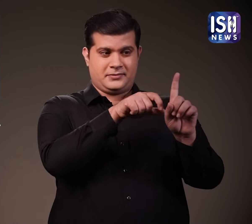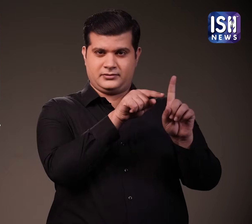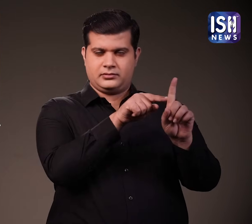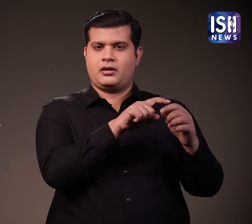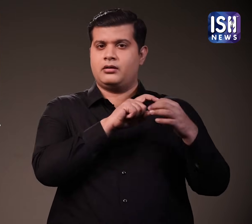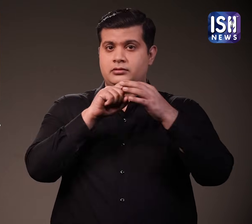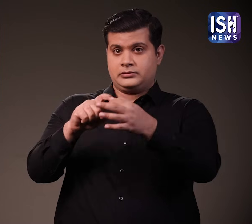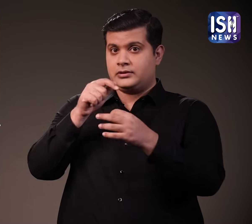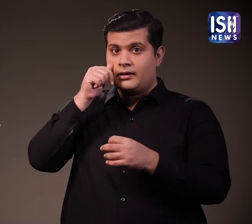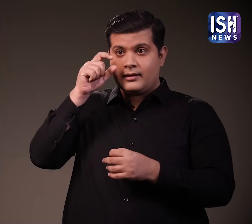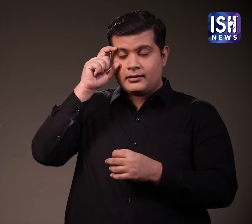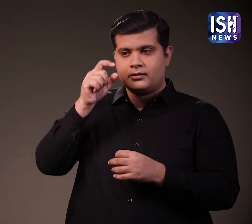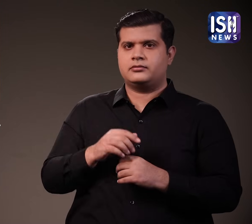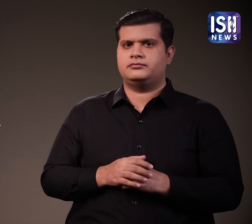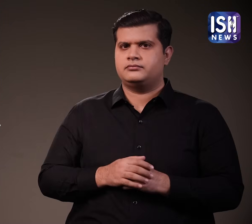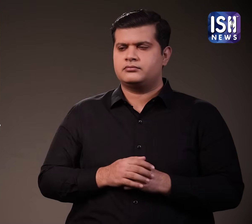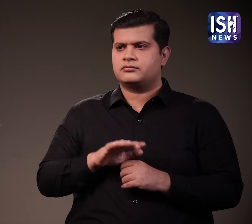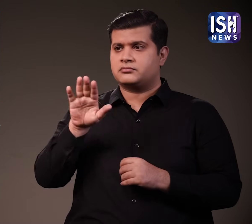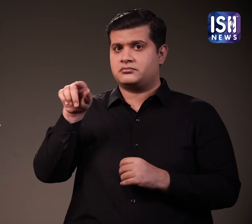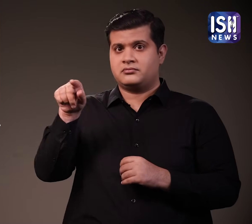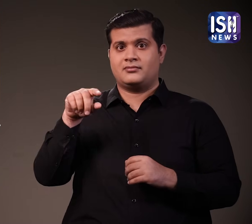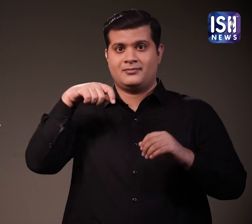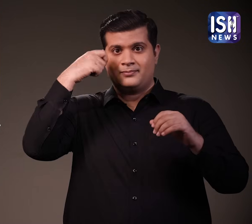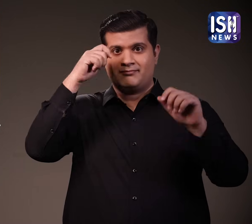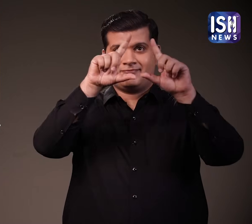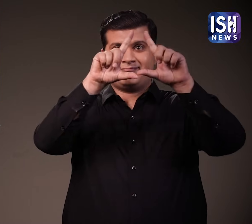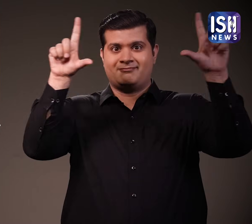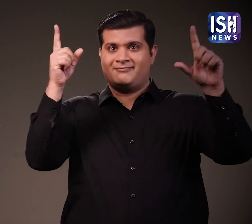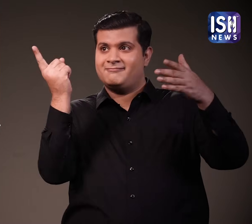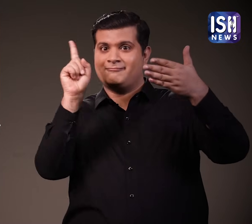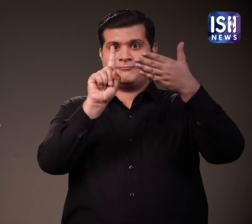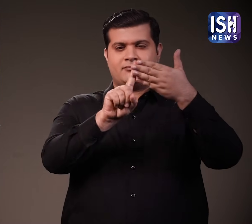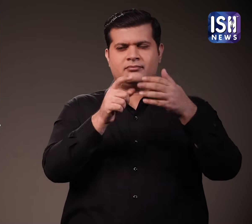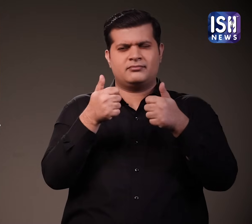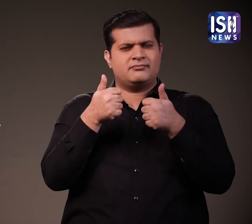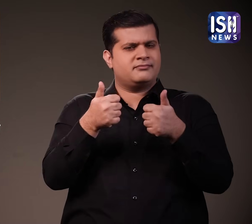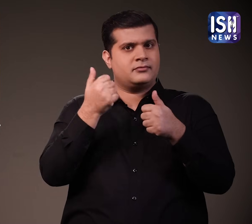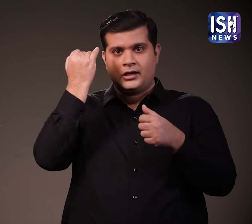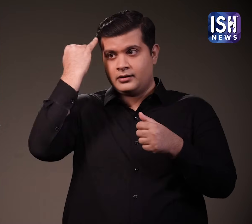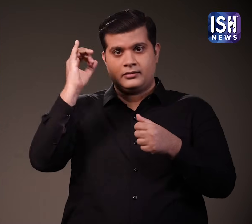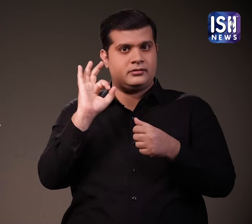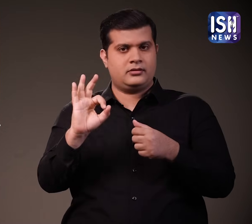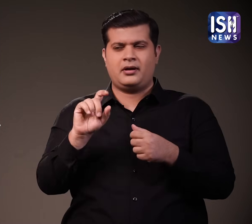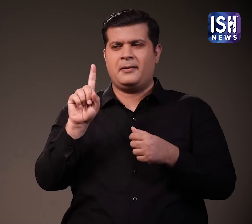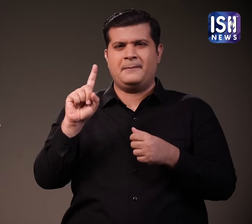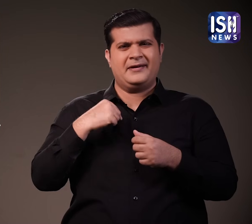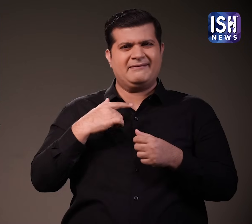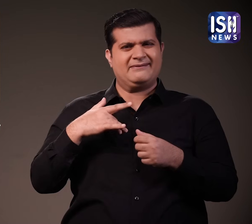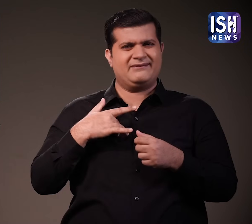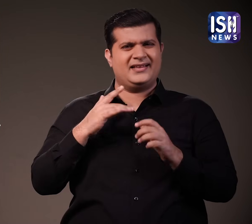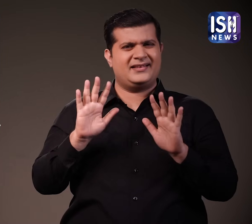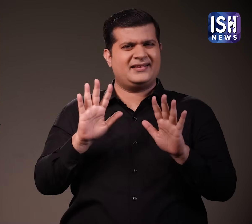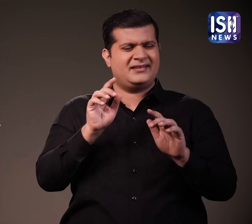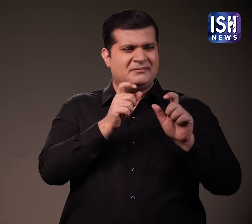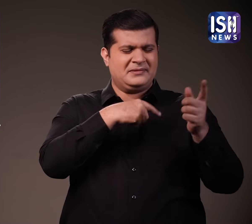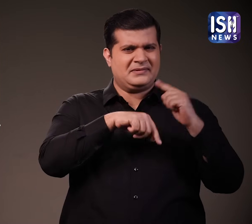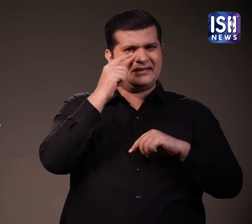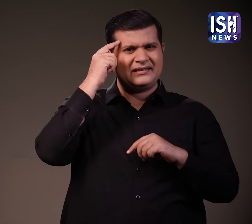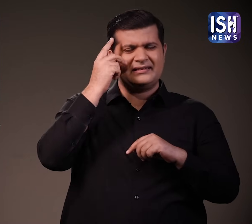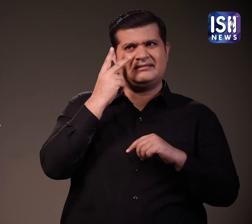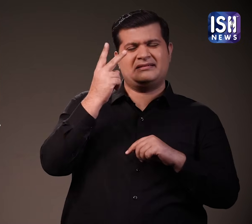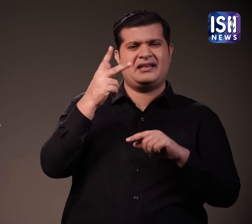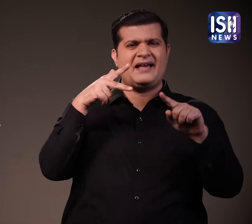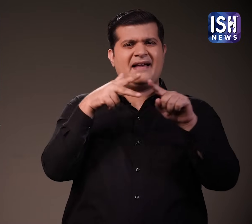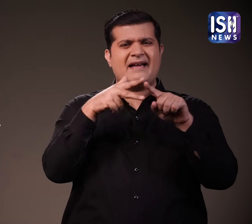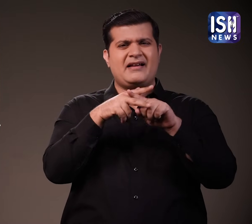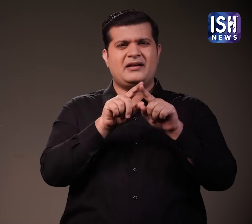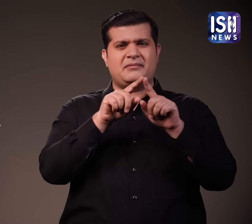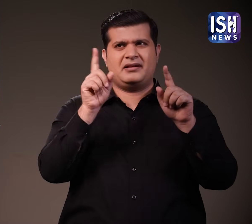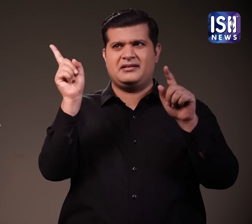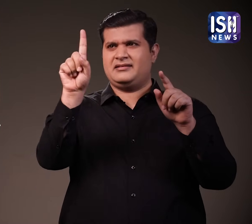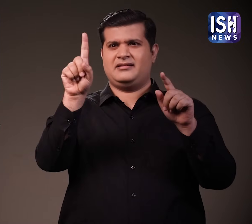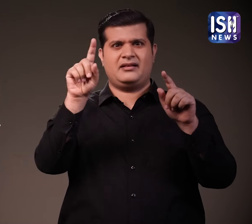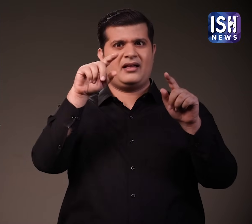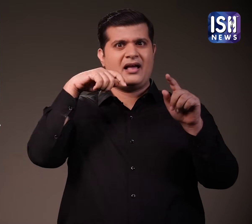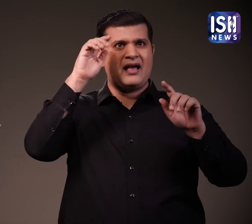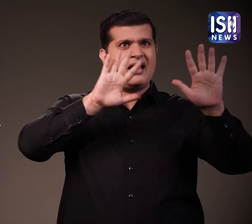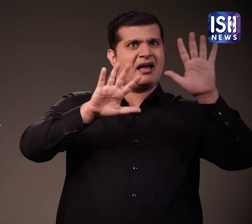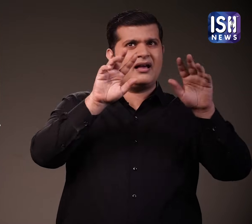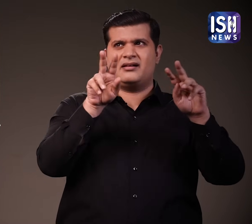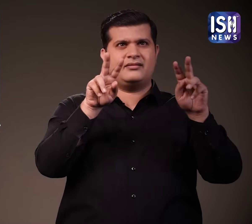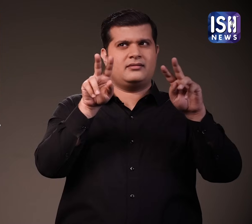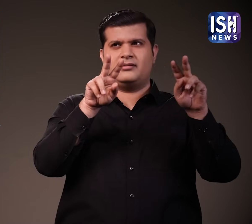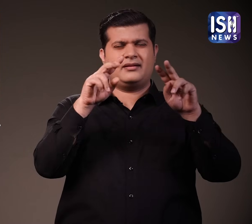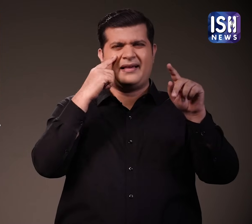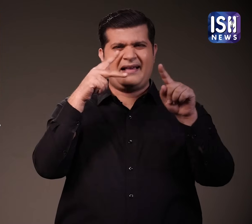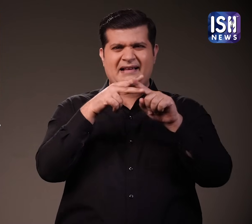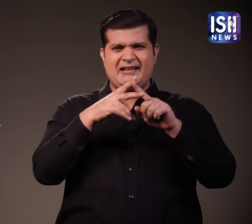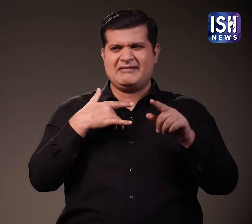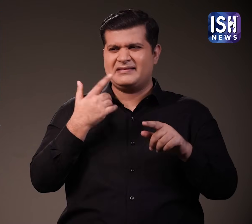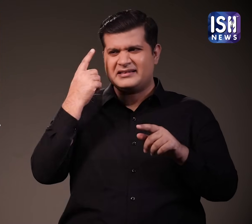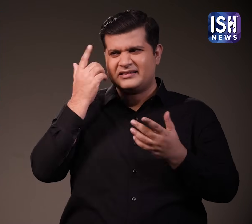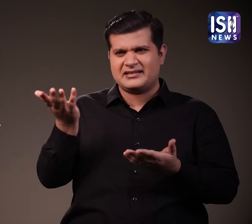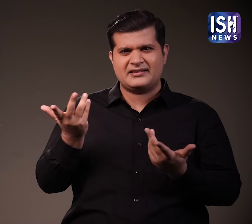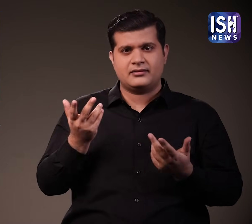Aqil was asked, "ISL interpretation is a good idea but wouldn't it distract the audience from the film?